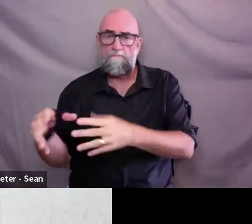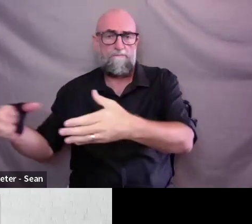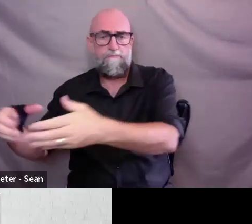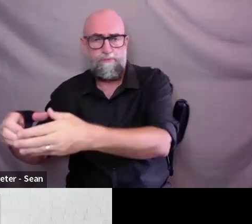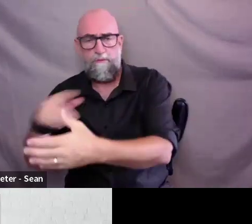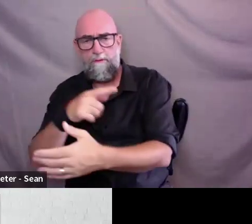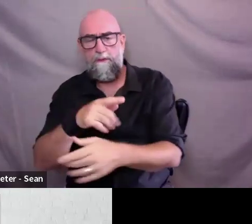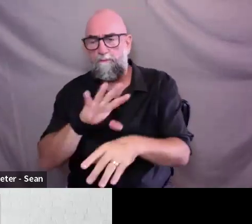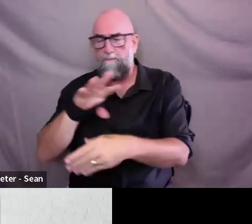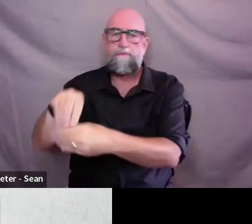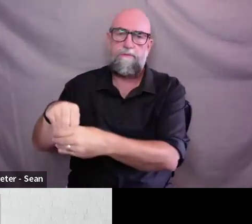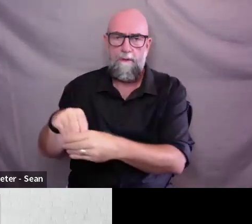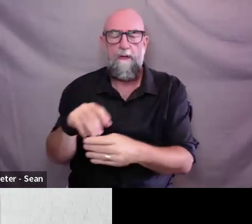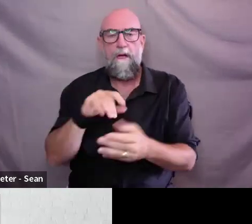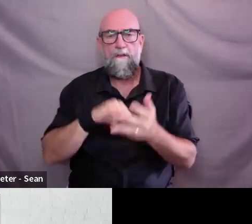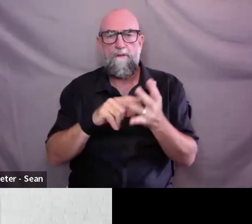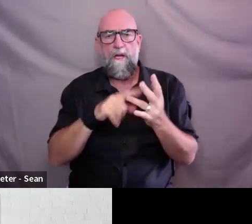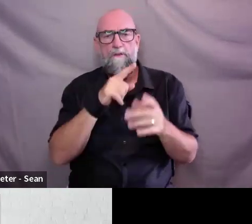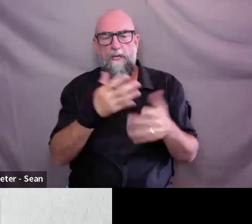Director of Theatre Network NSW and IETM –